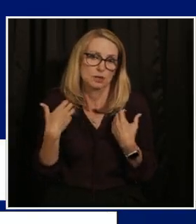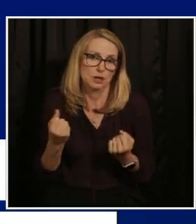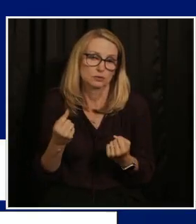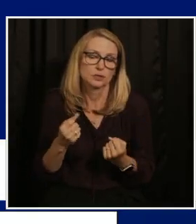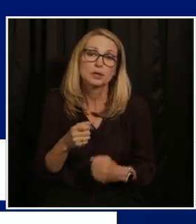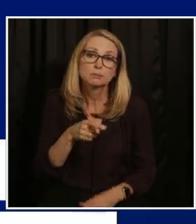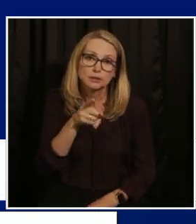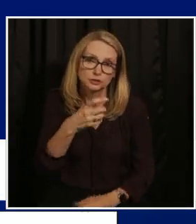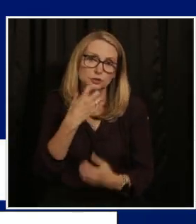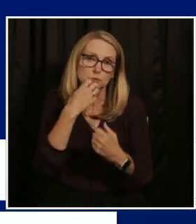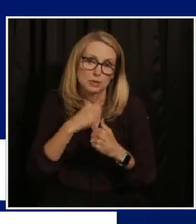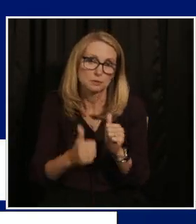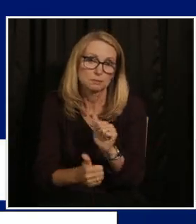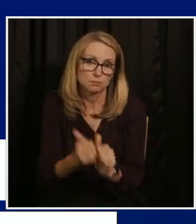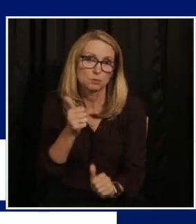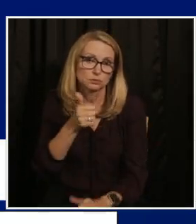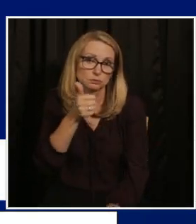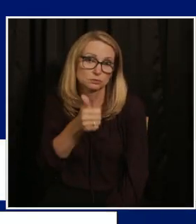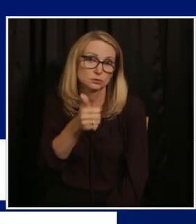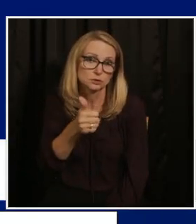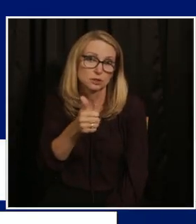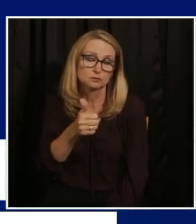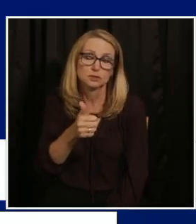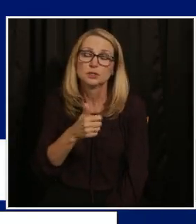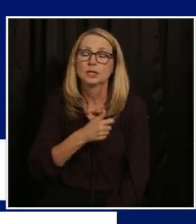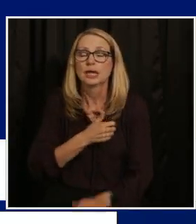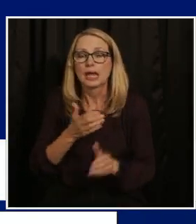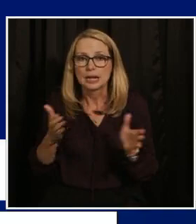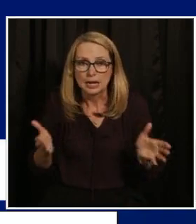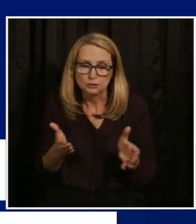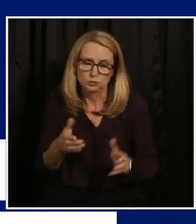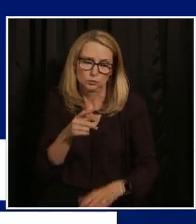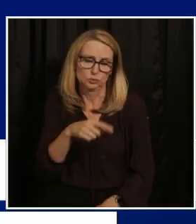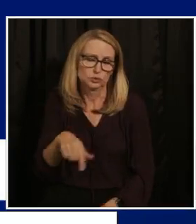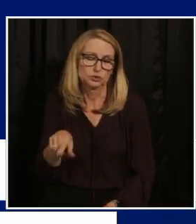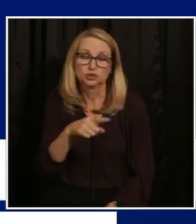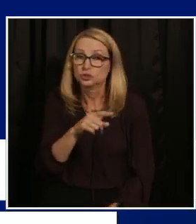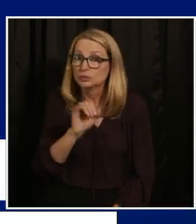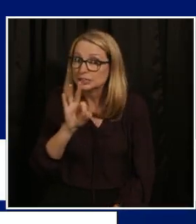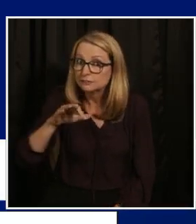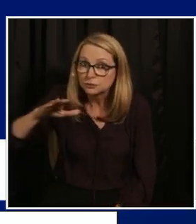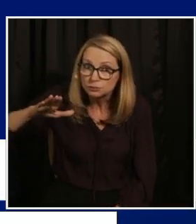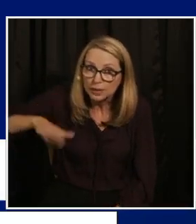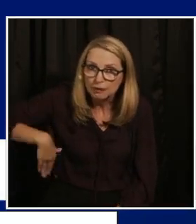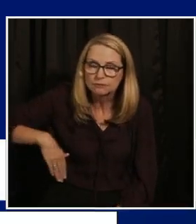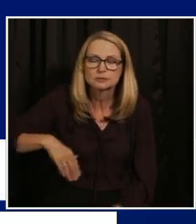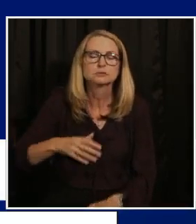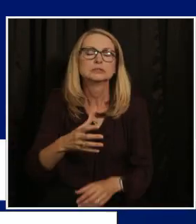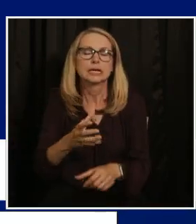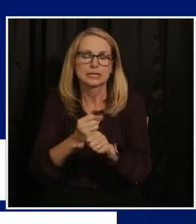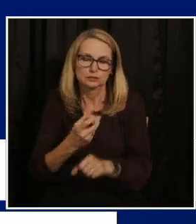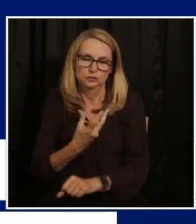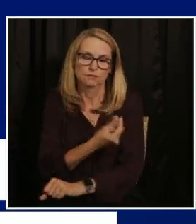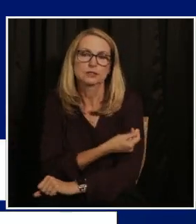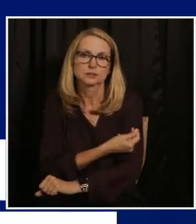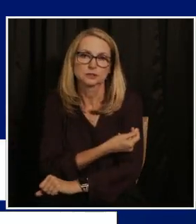i'm strongly encouraging you if you haven't yet get vaccinated and and when you're eligible for